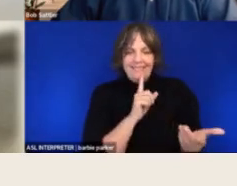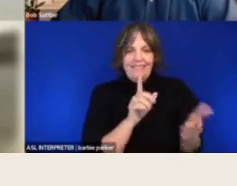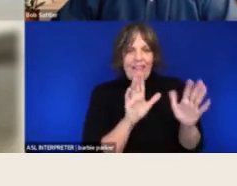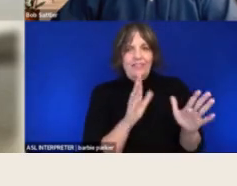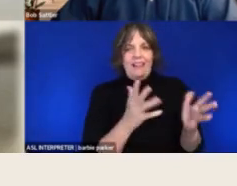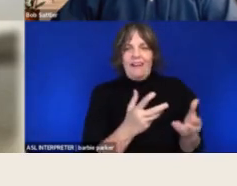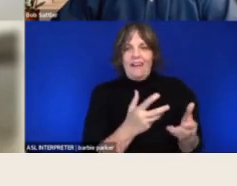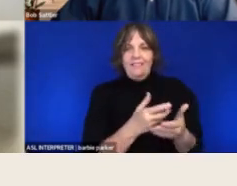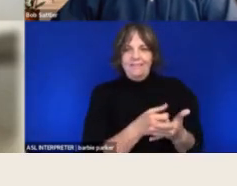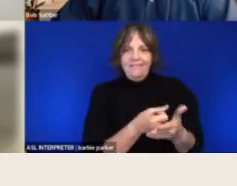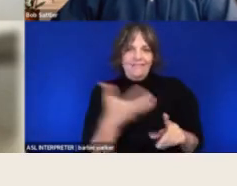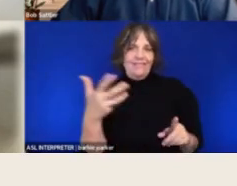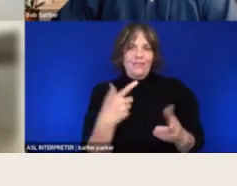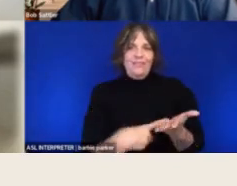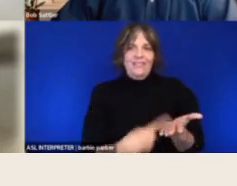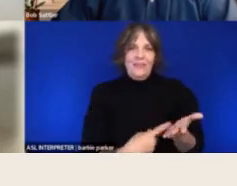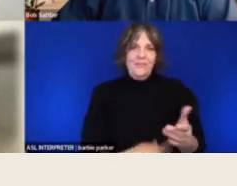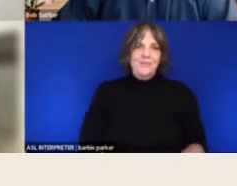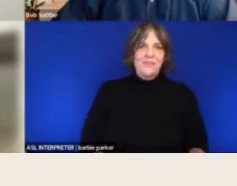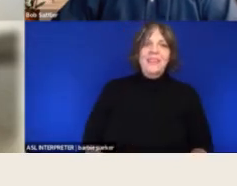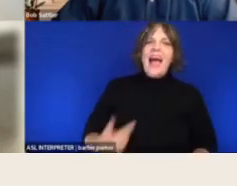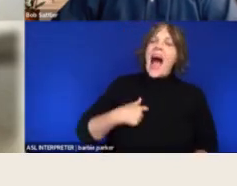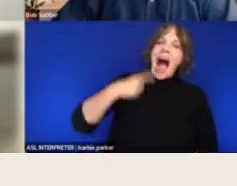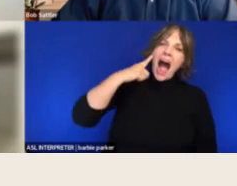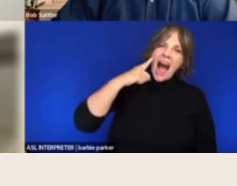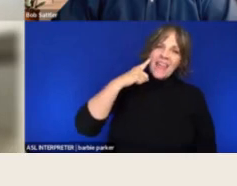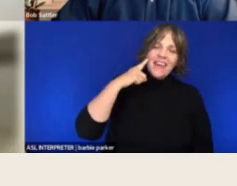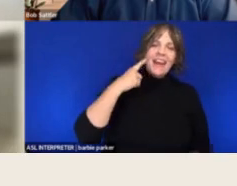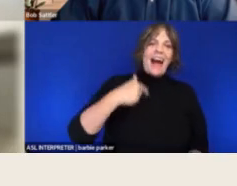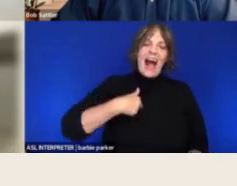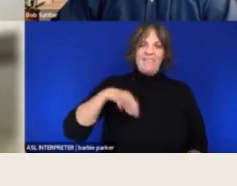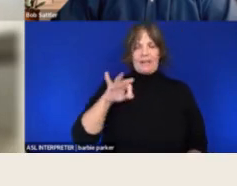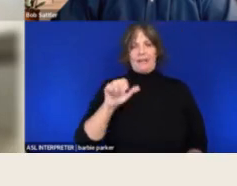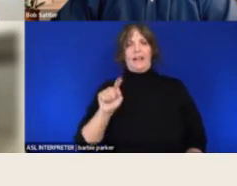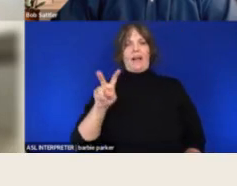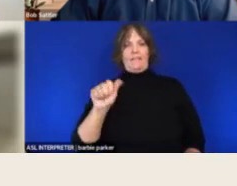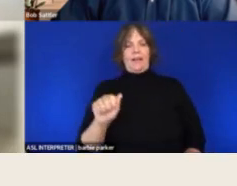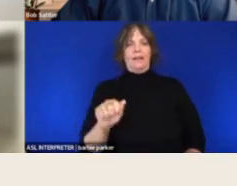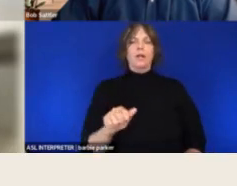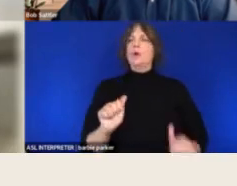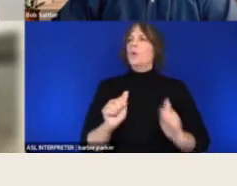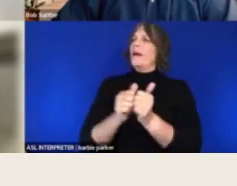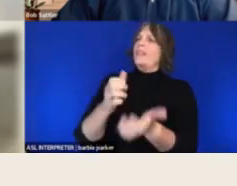think what I find most often with case managers or whatever